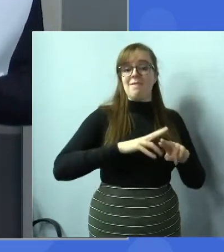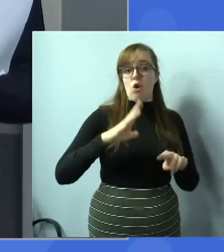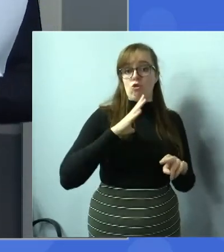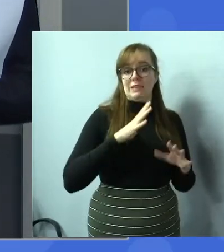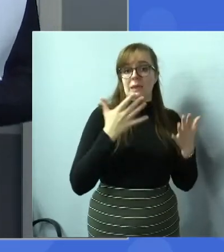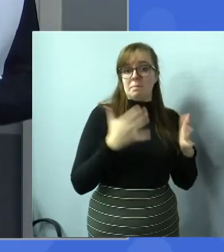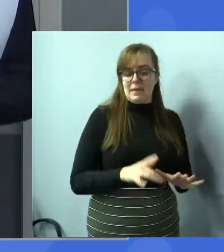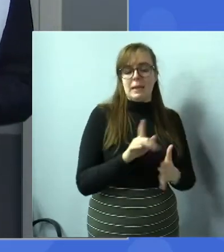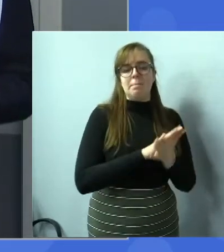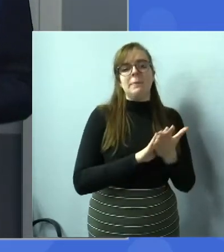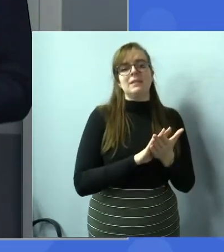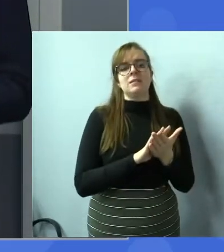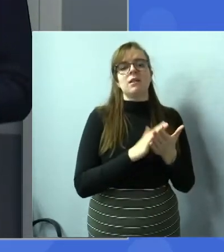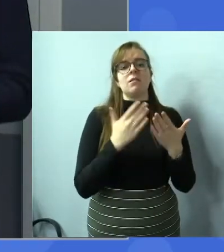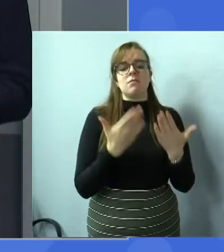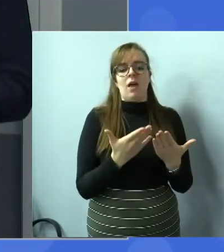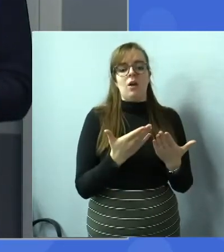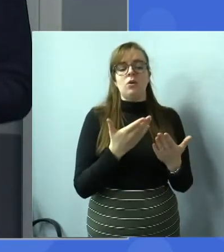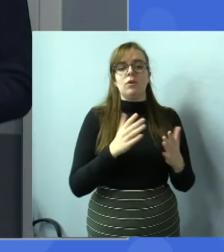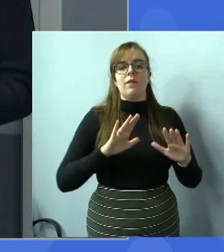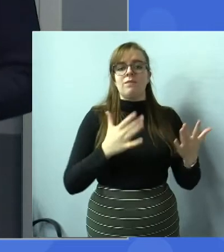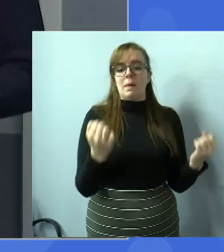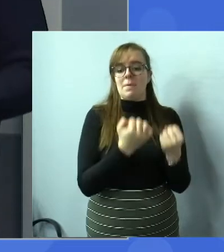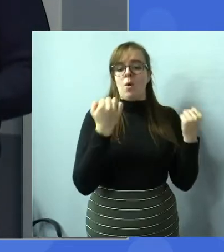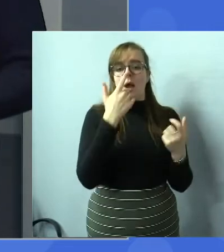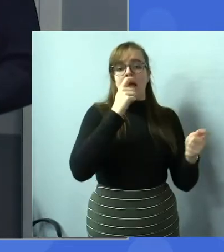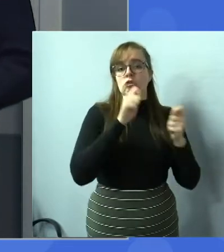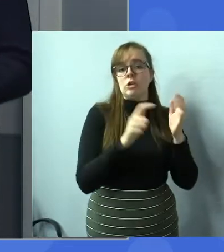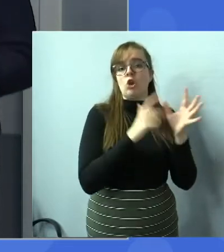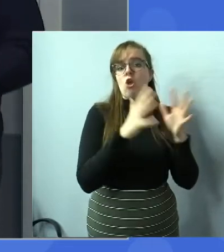longer have the power to change the law so or let me put that much more simple